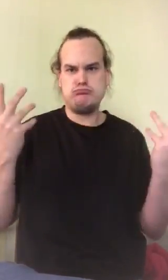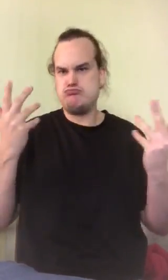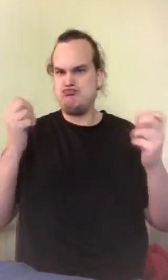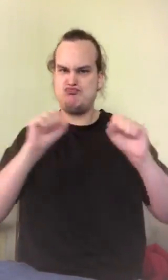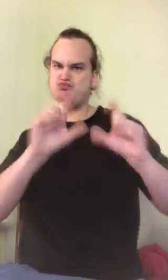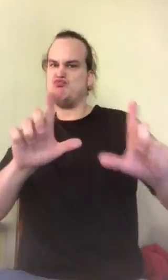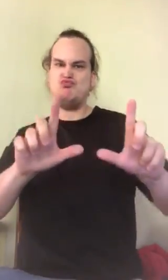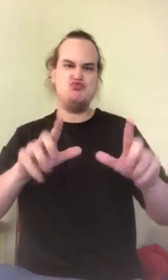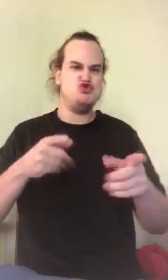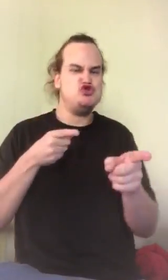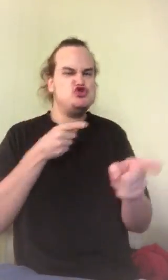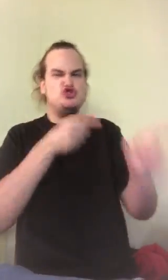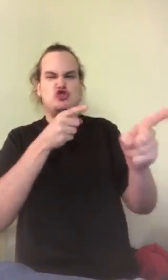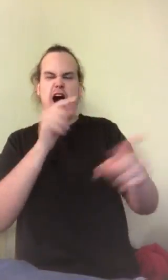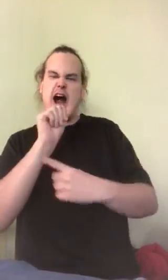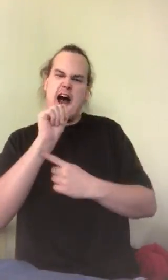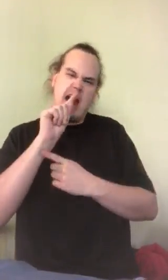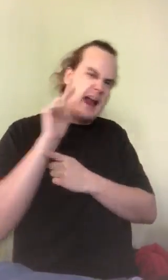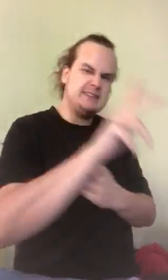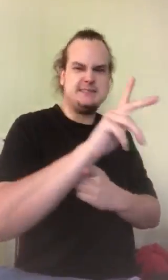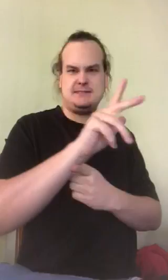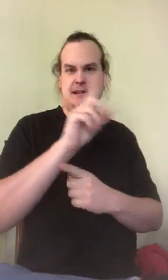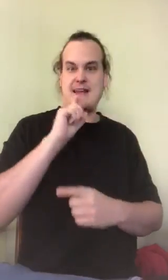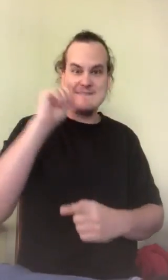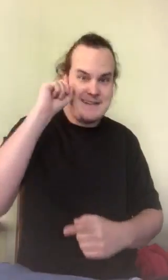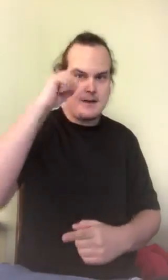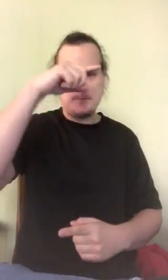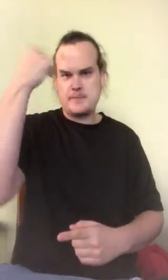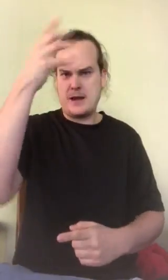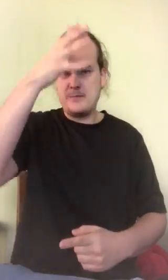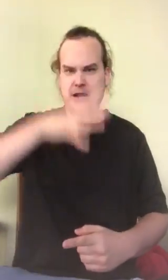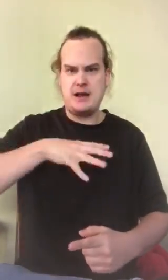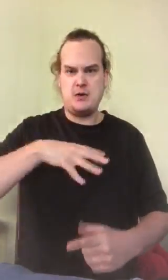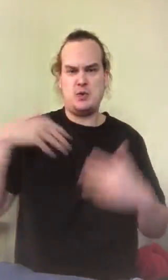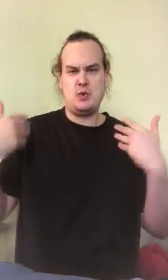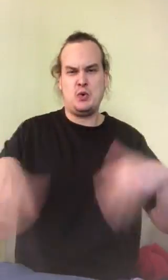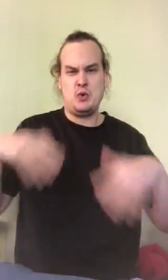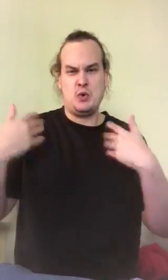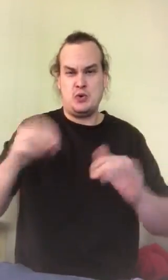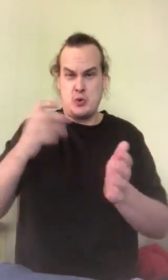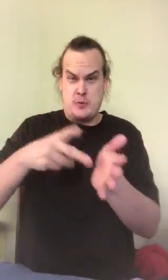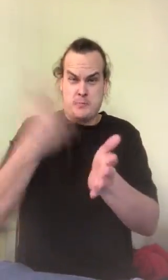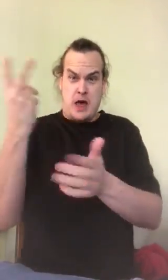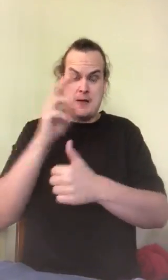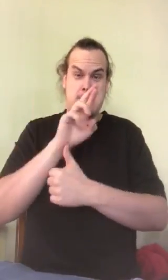This vlog is attacking a Deaf black male this vlog two wrong things